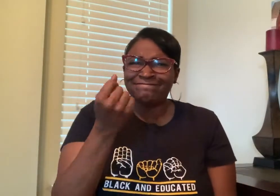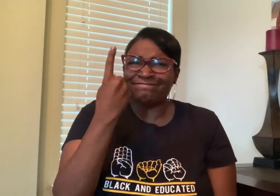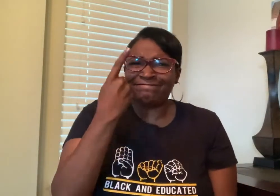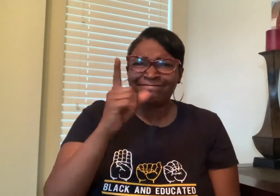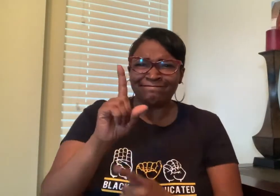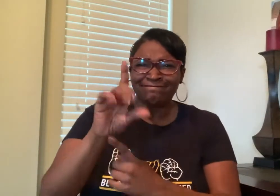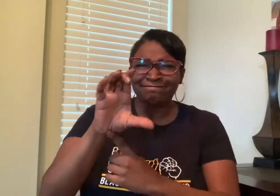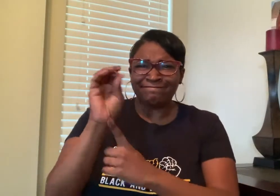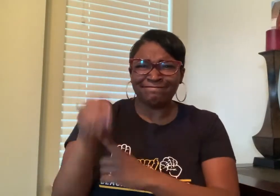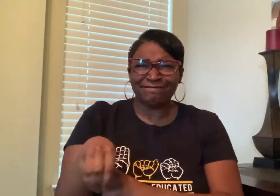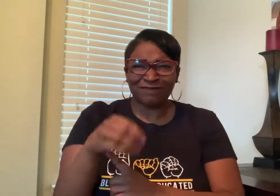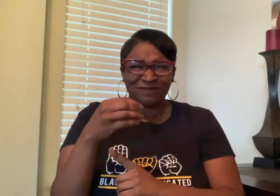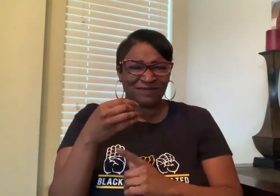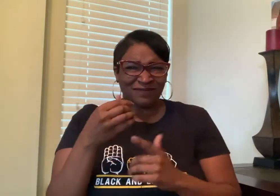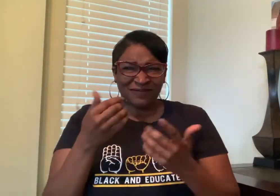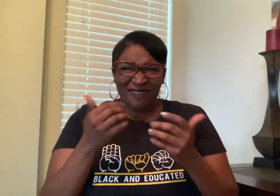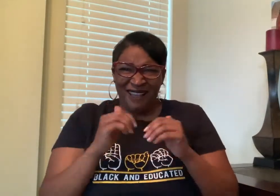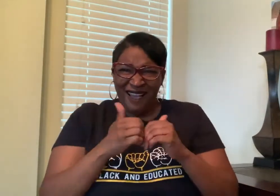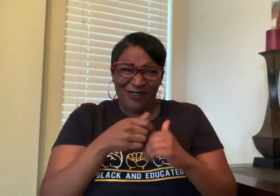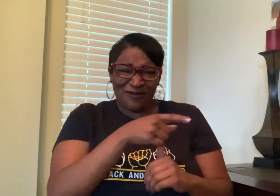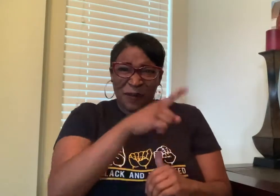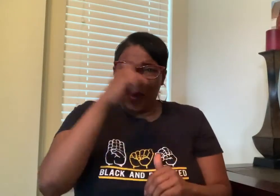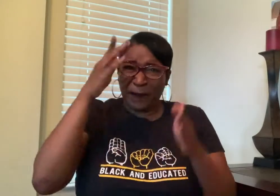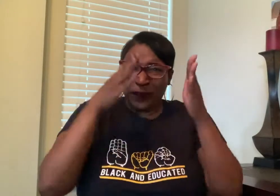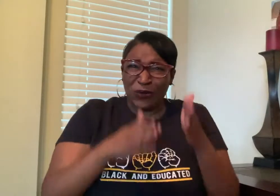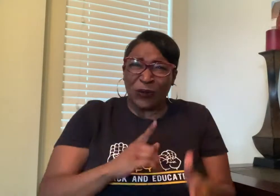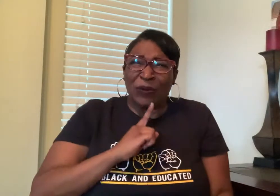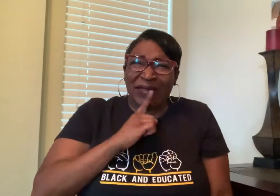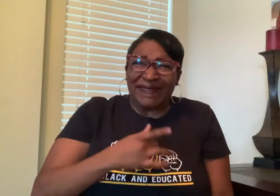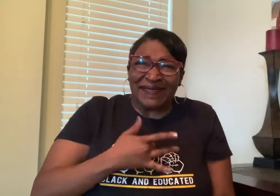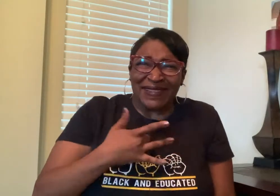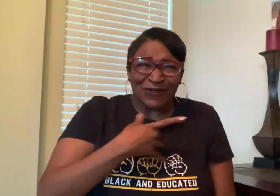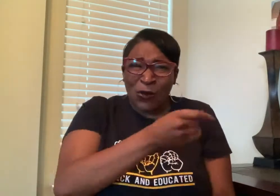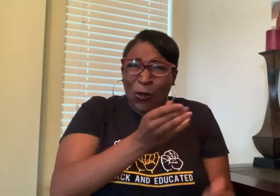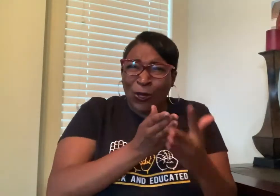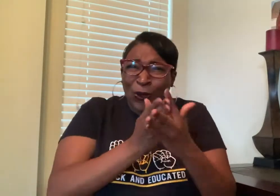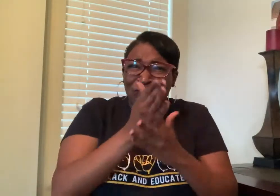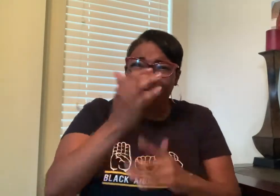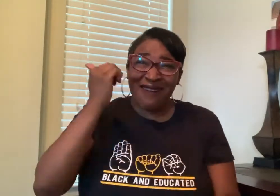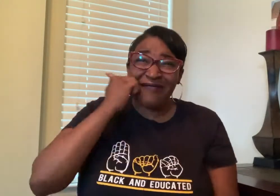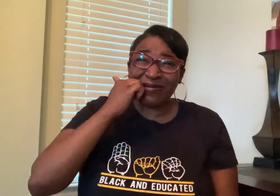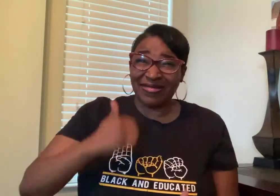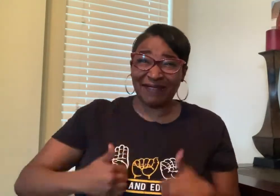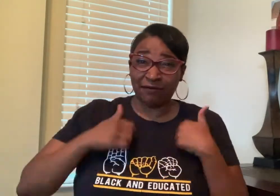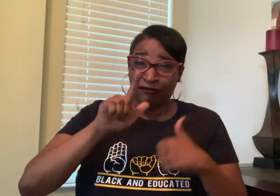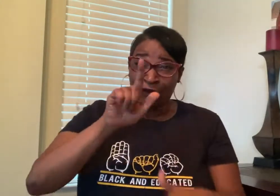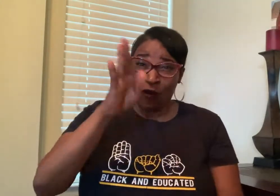Other people who can’t imagine or even begin to understand the lived black deaf experience